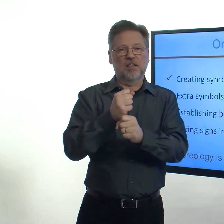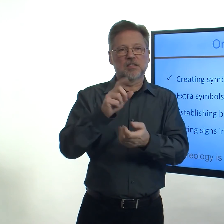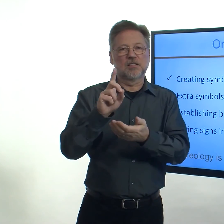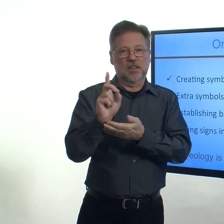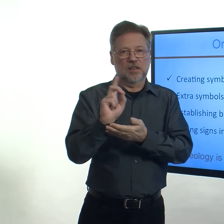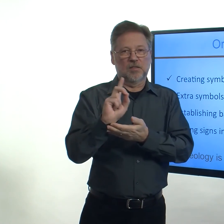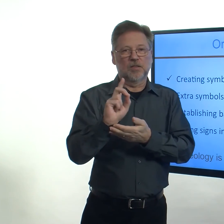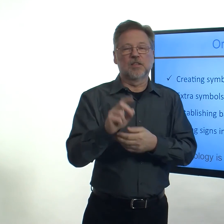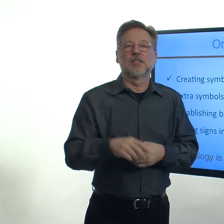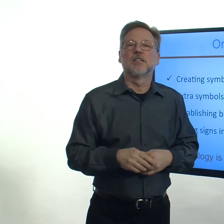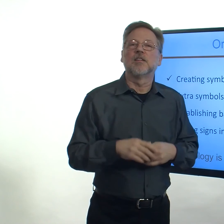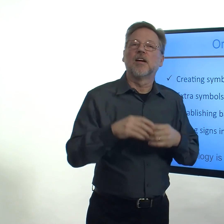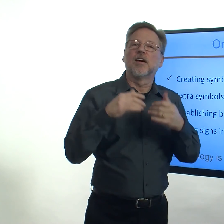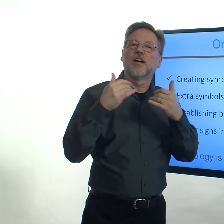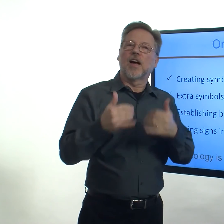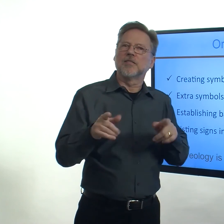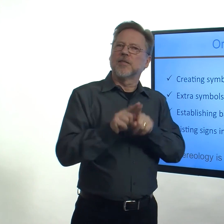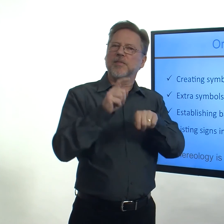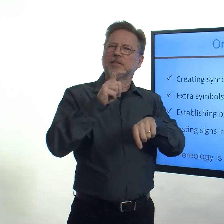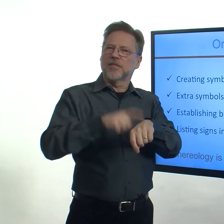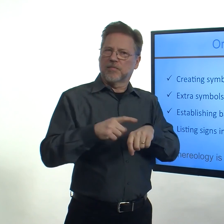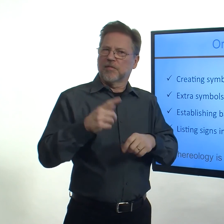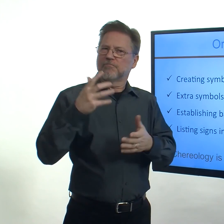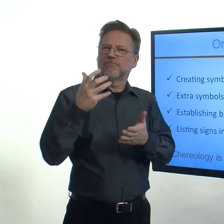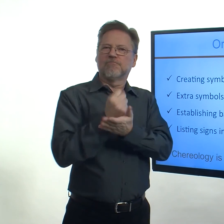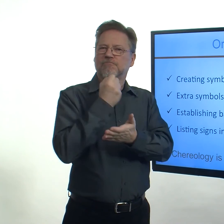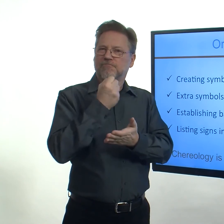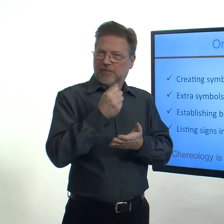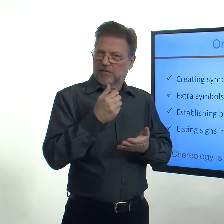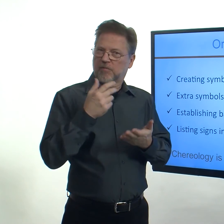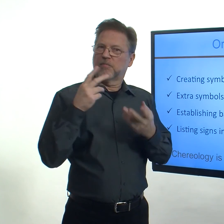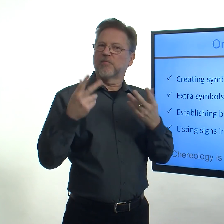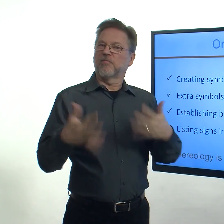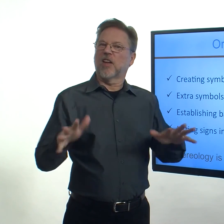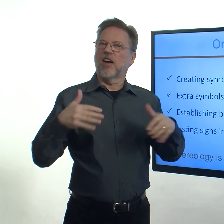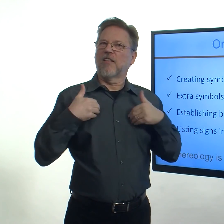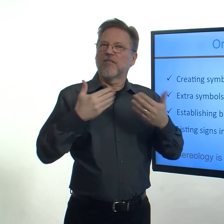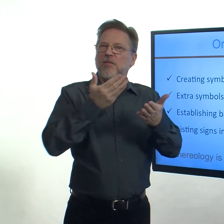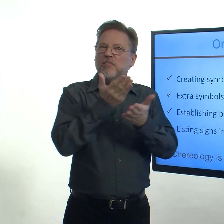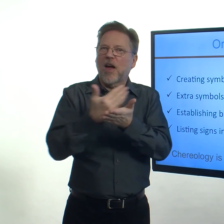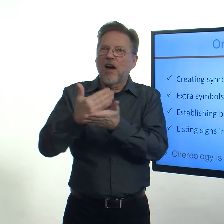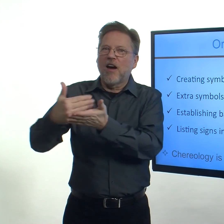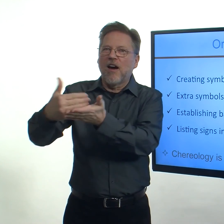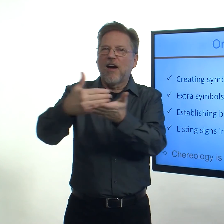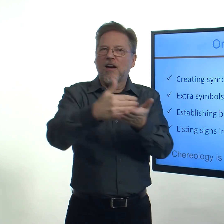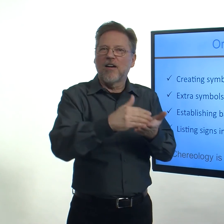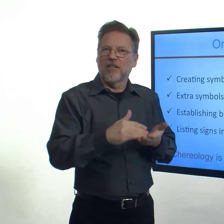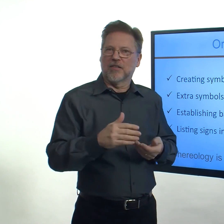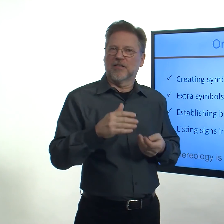enabled him to make the Dictionary. Now, at the same time, this created an opportunity.